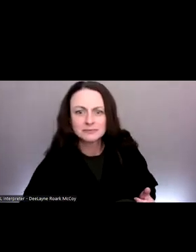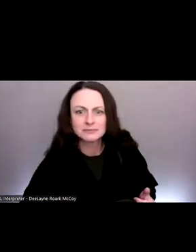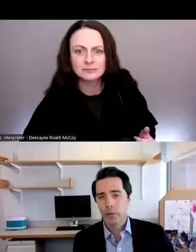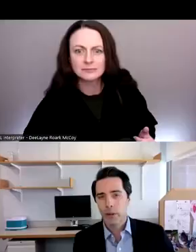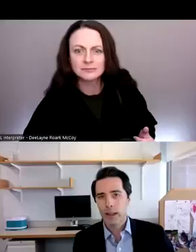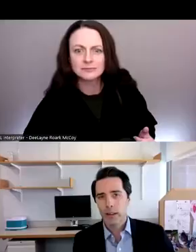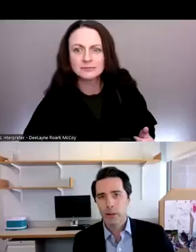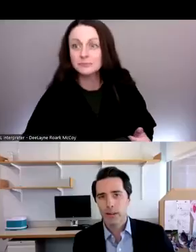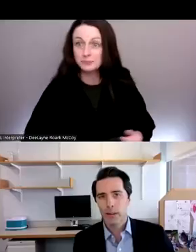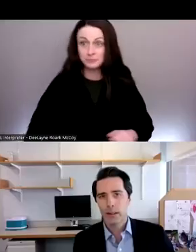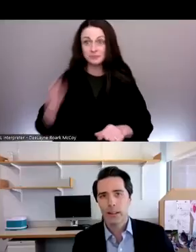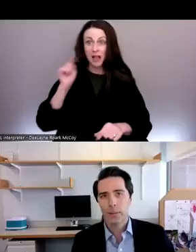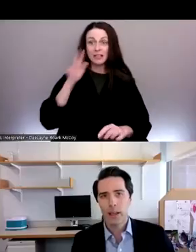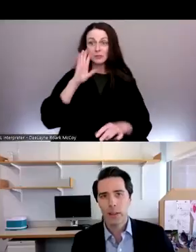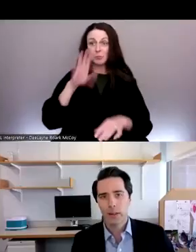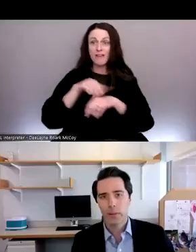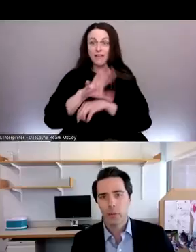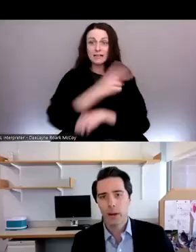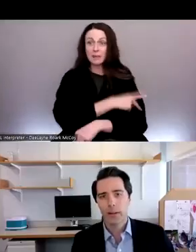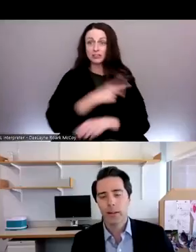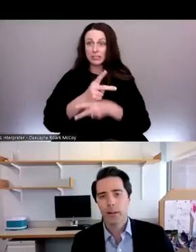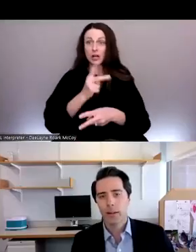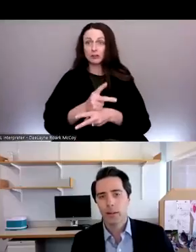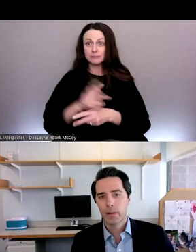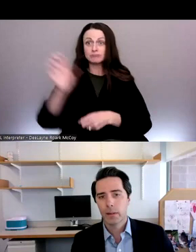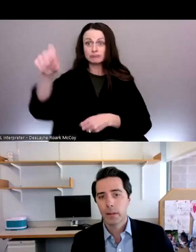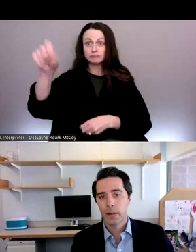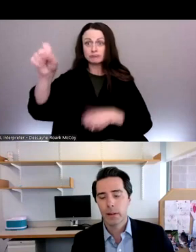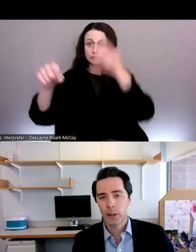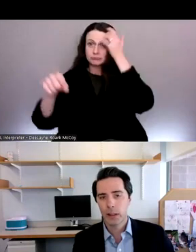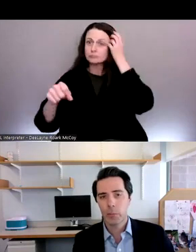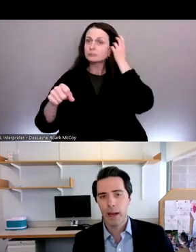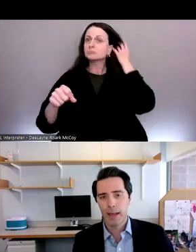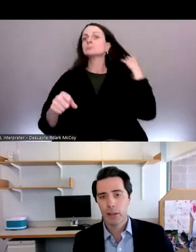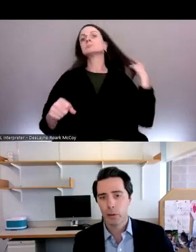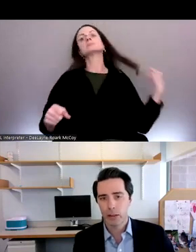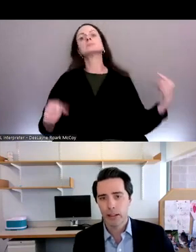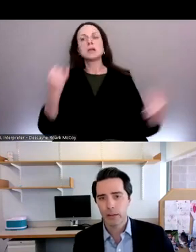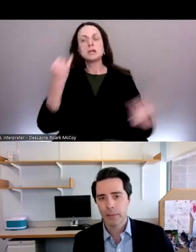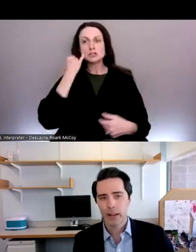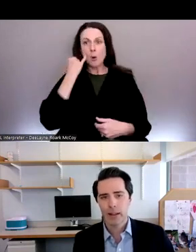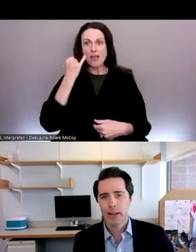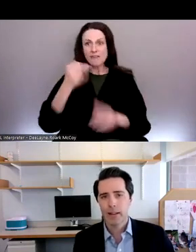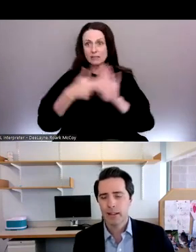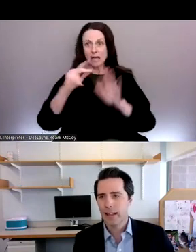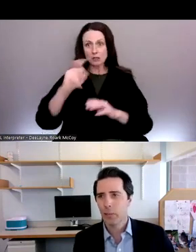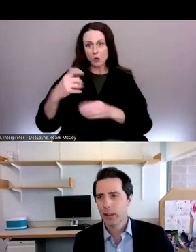if we diagnose this patient with